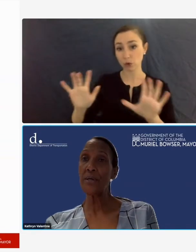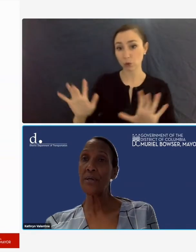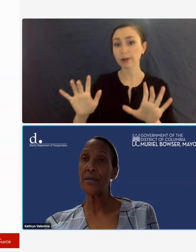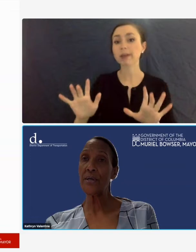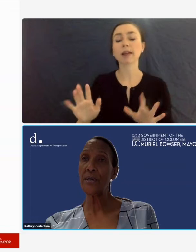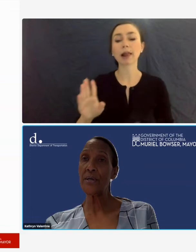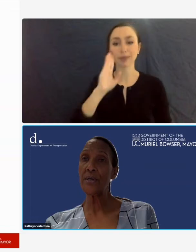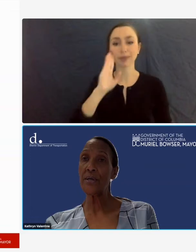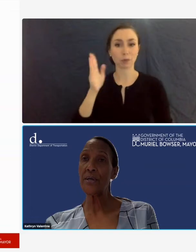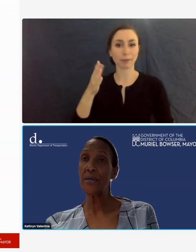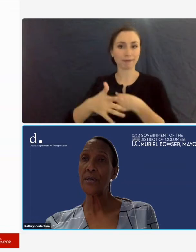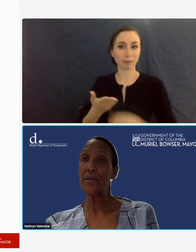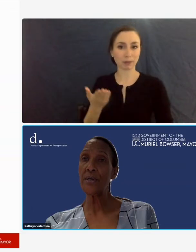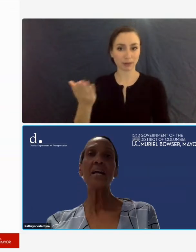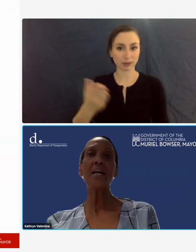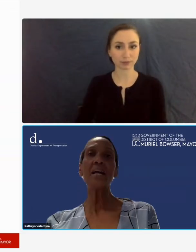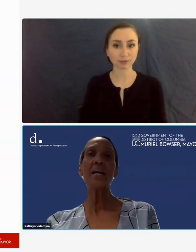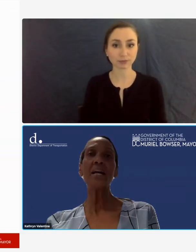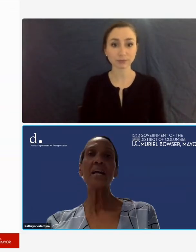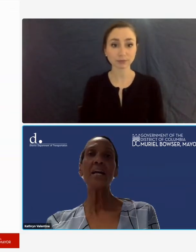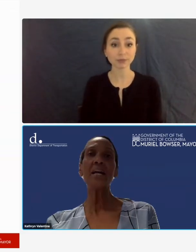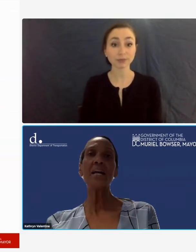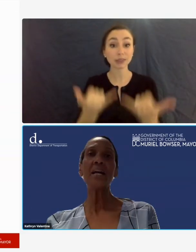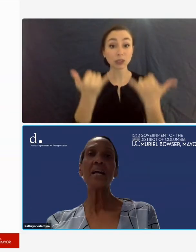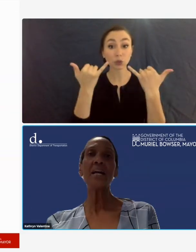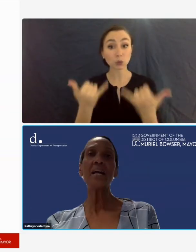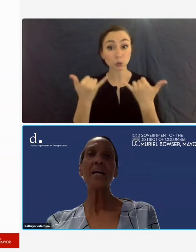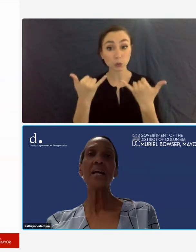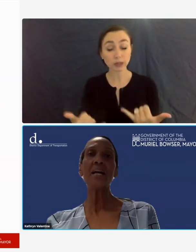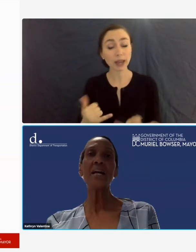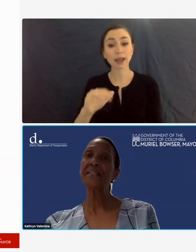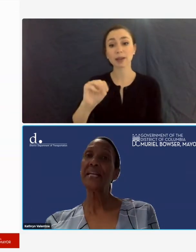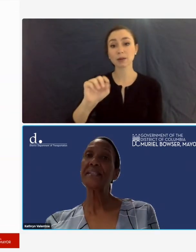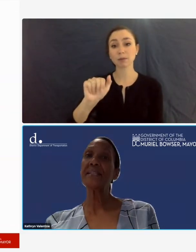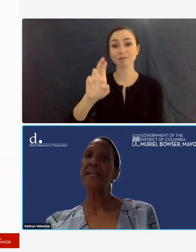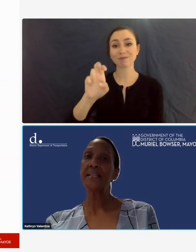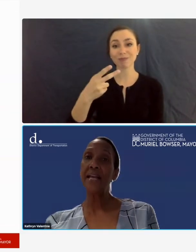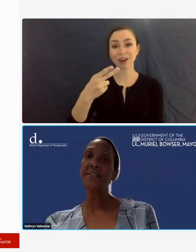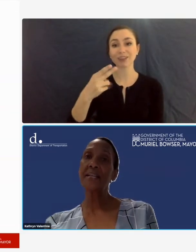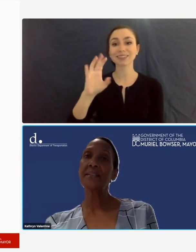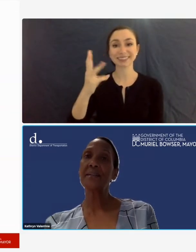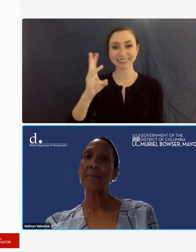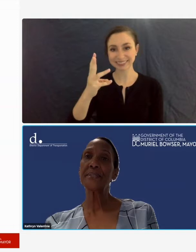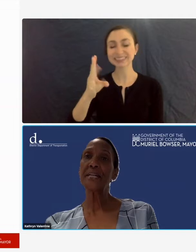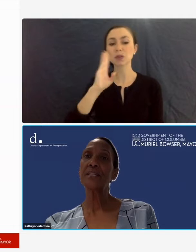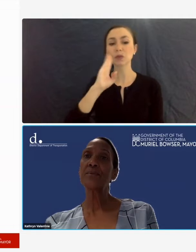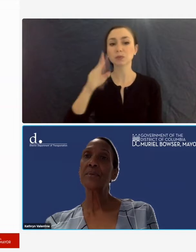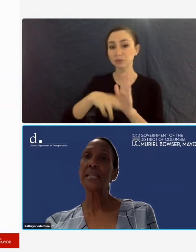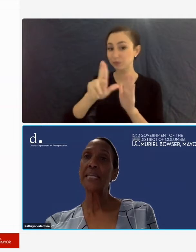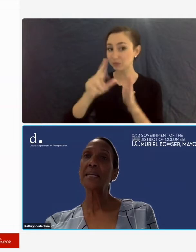available sorry and then today on march 16th we are discussing the executive compensation related